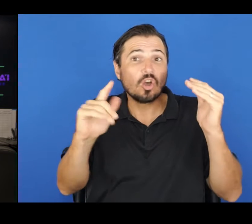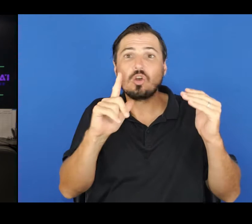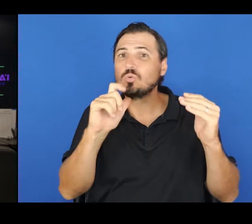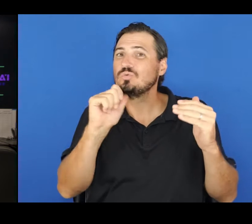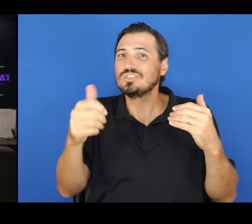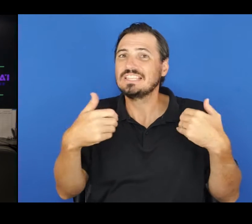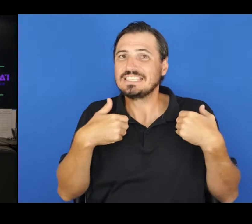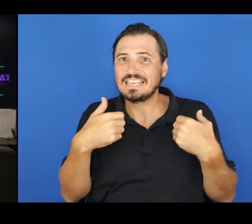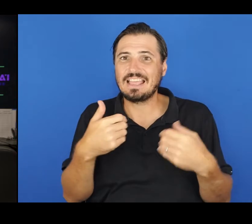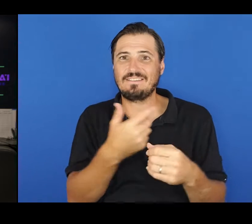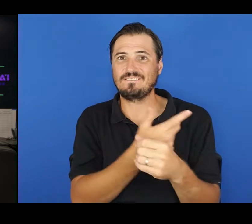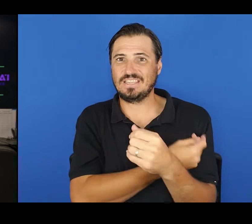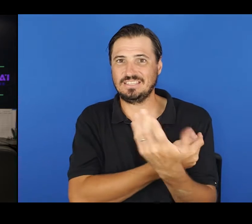those in your home